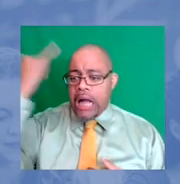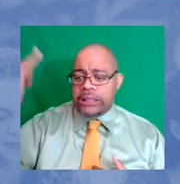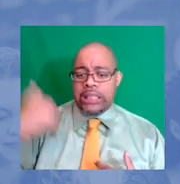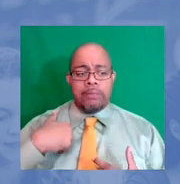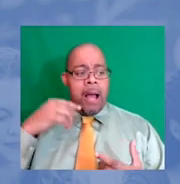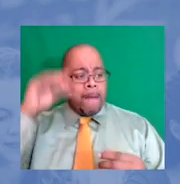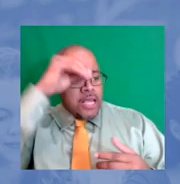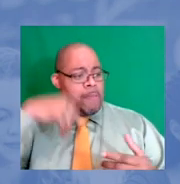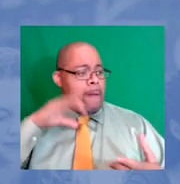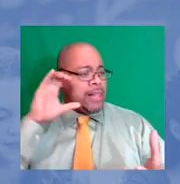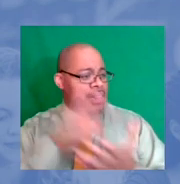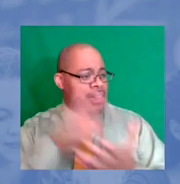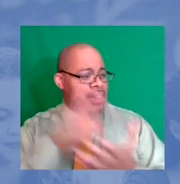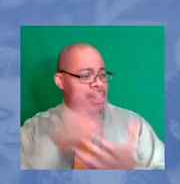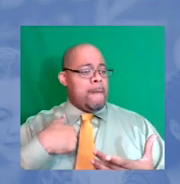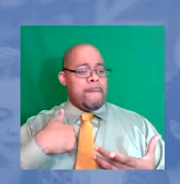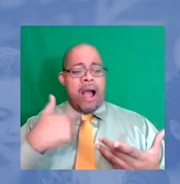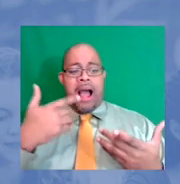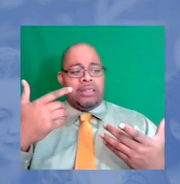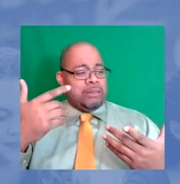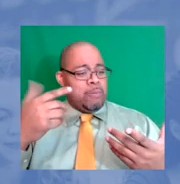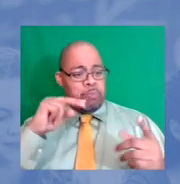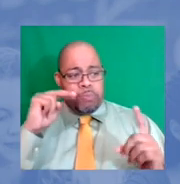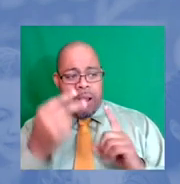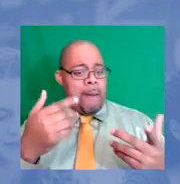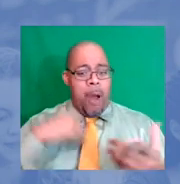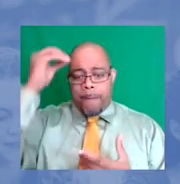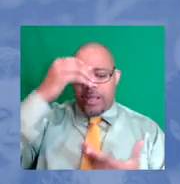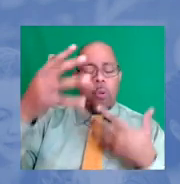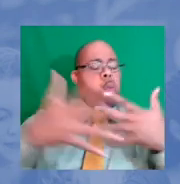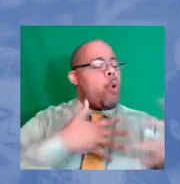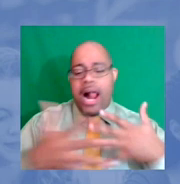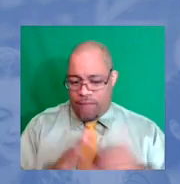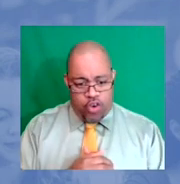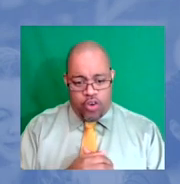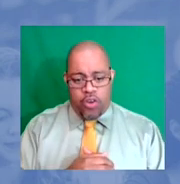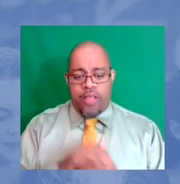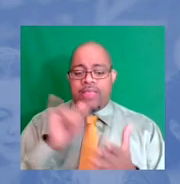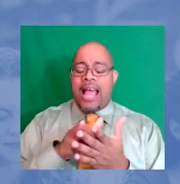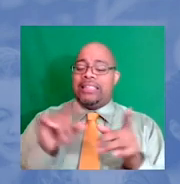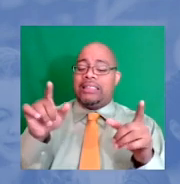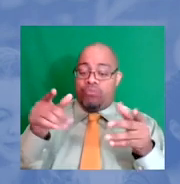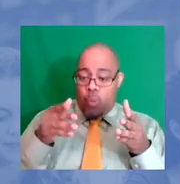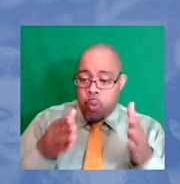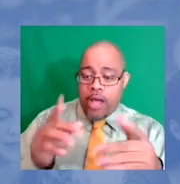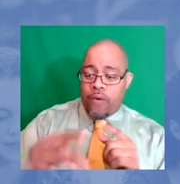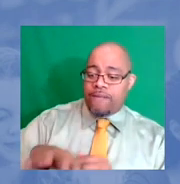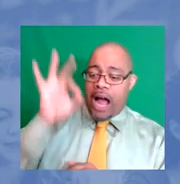WHATEVER THE CASE MAY BE BUT AT THE SAME TIME, THE VEHICLE TO FIND MYSELF IN THAT CLASSROOM.